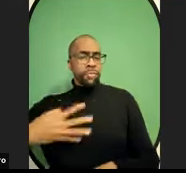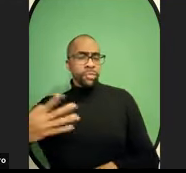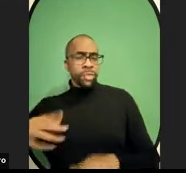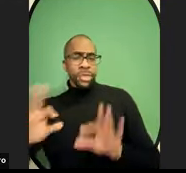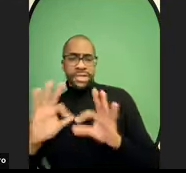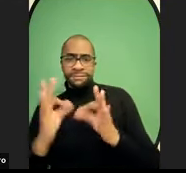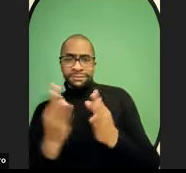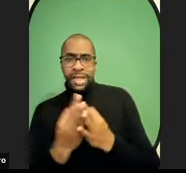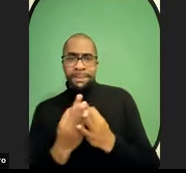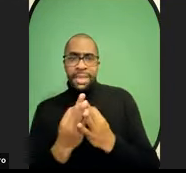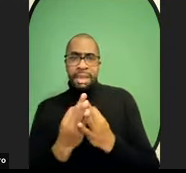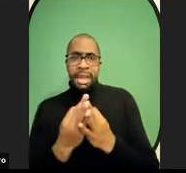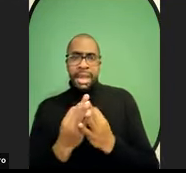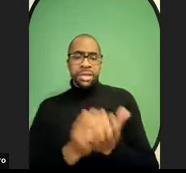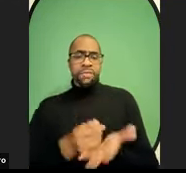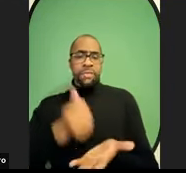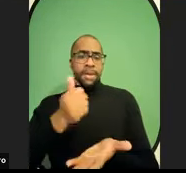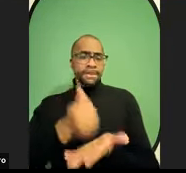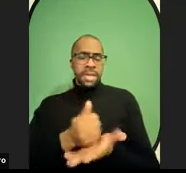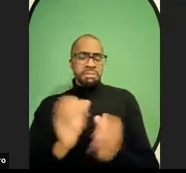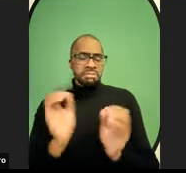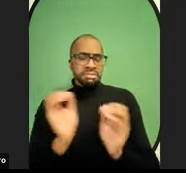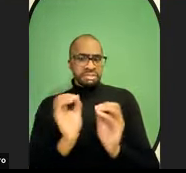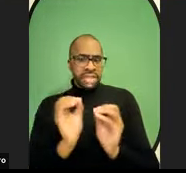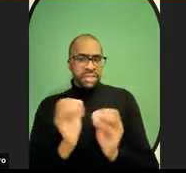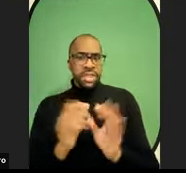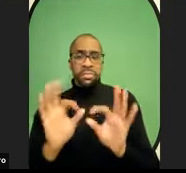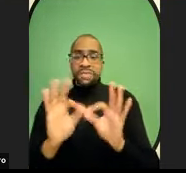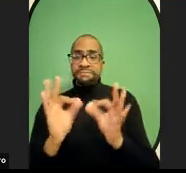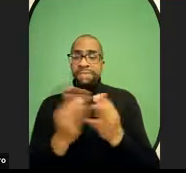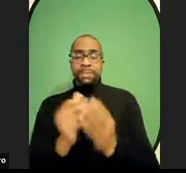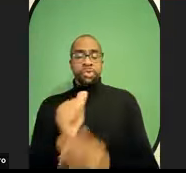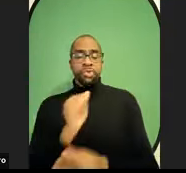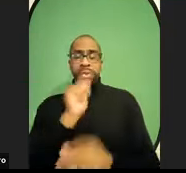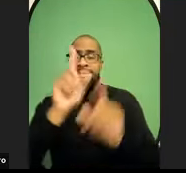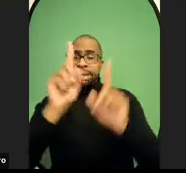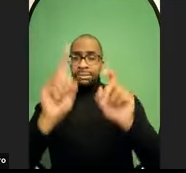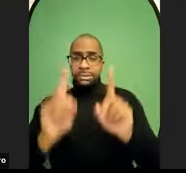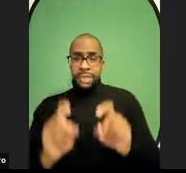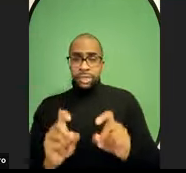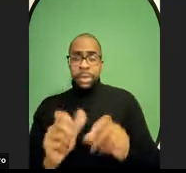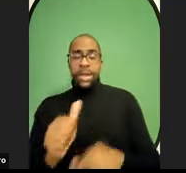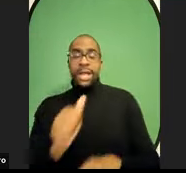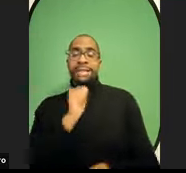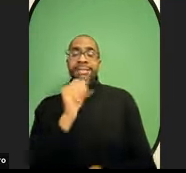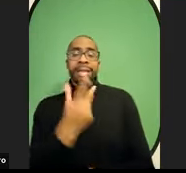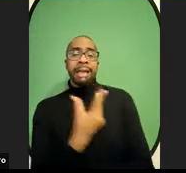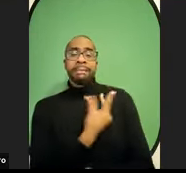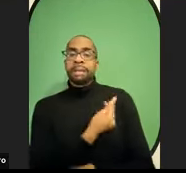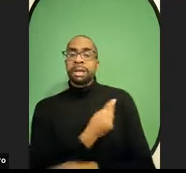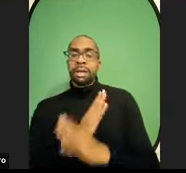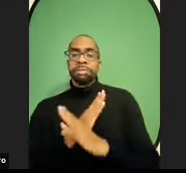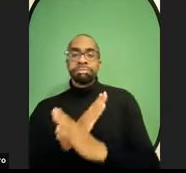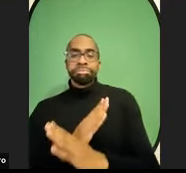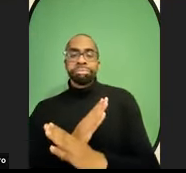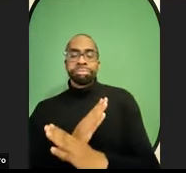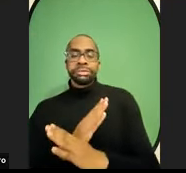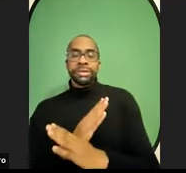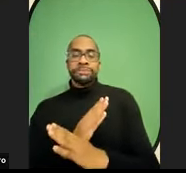there are many families immigrant families. s are undocumented families s are undocumented families who are not getting tested. who are who are not getting the vaccine who are not getting the vaccine.